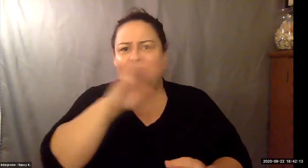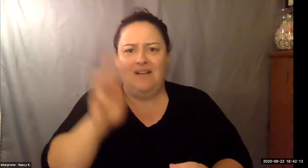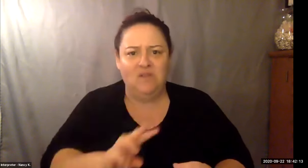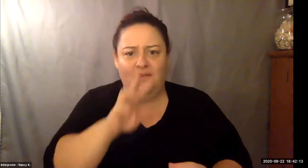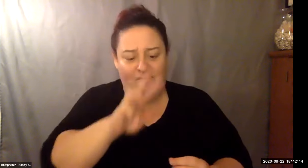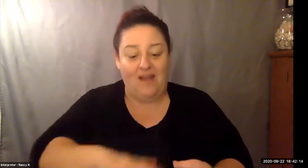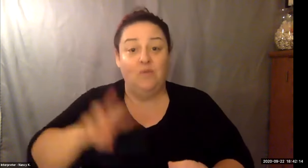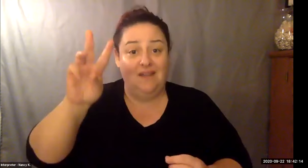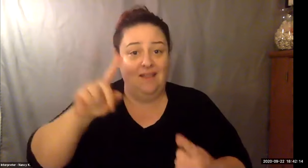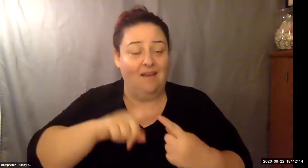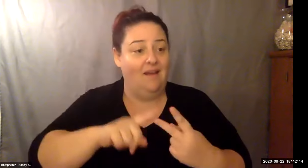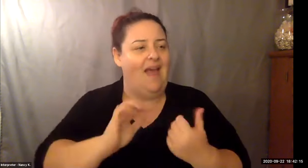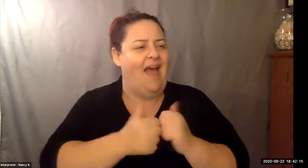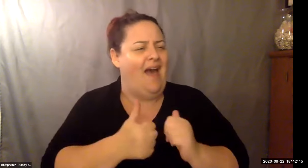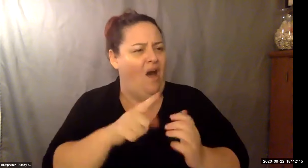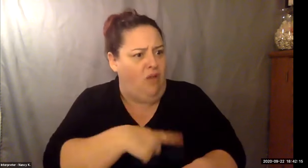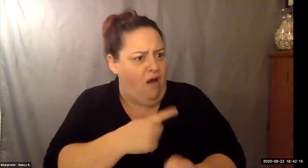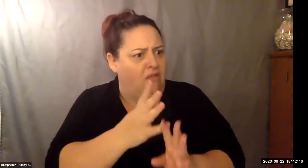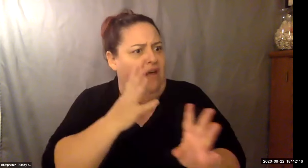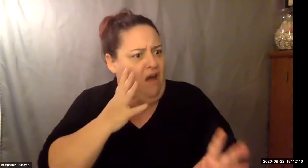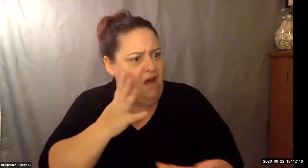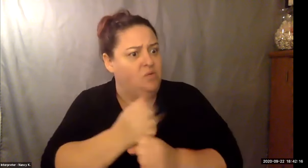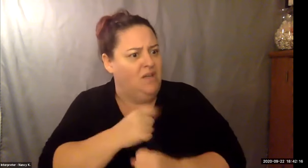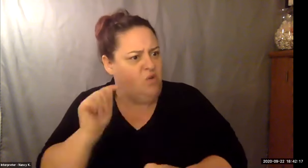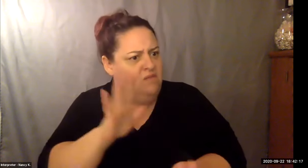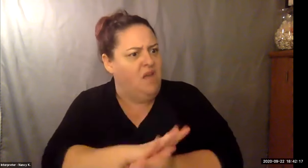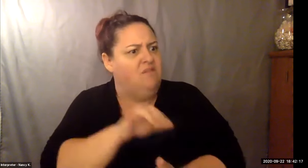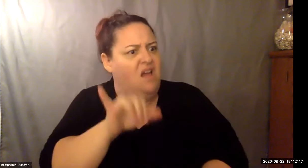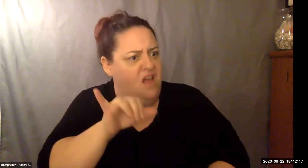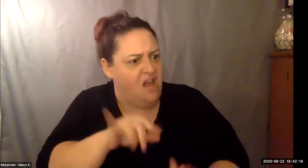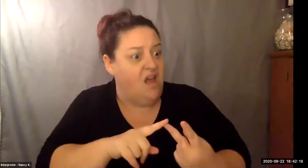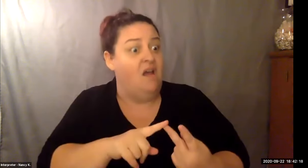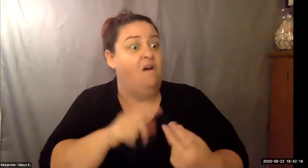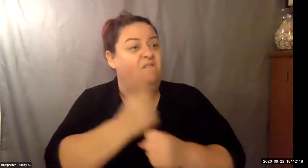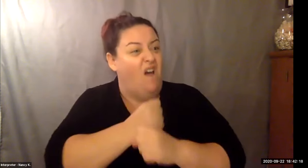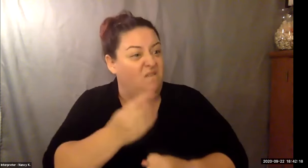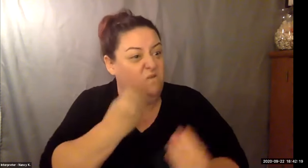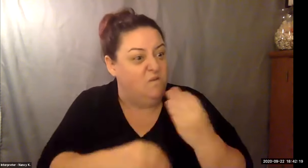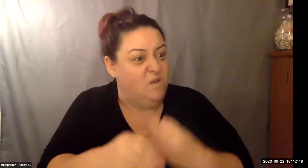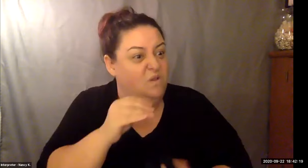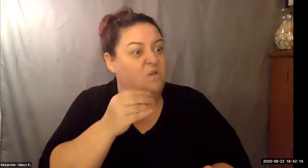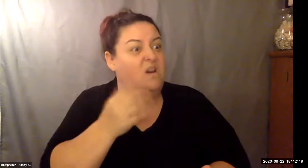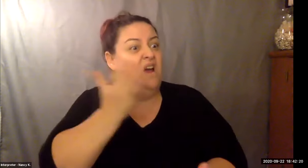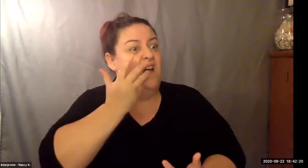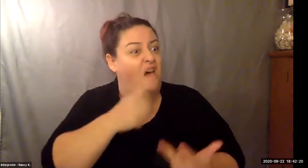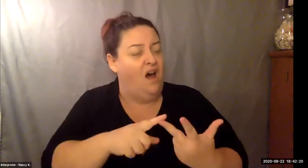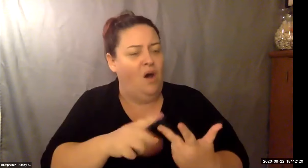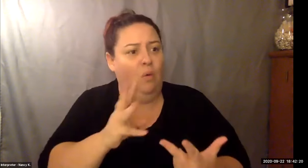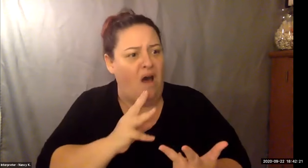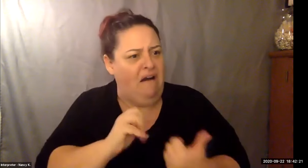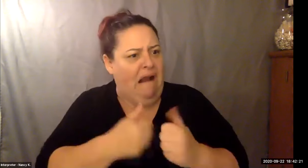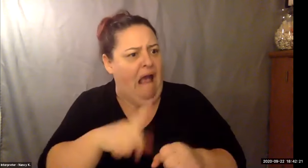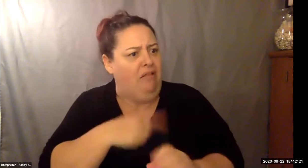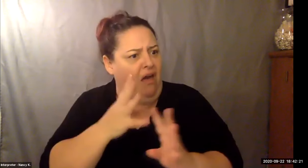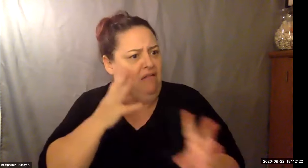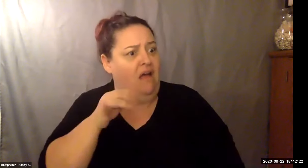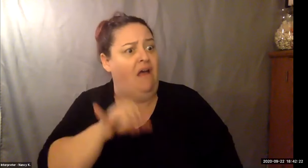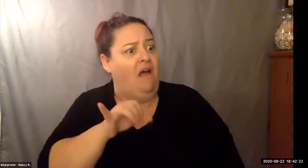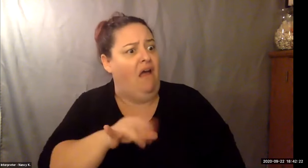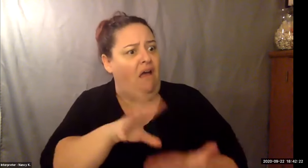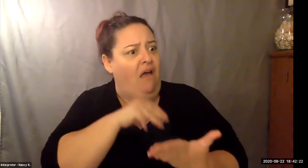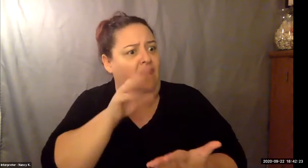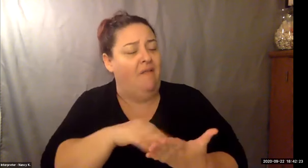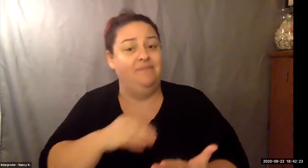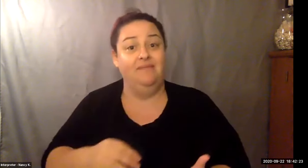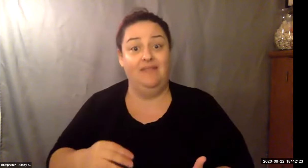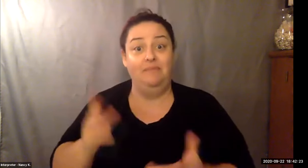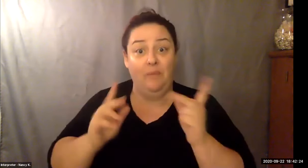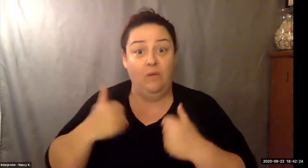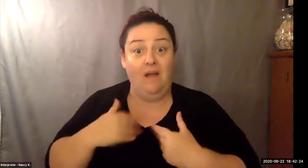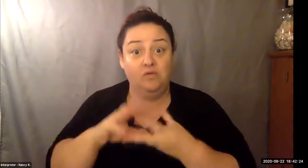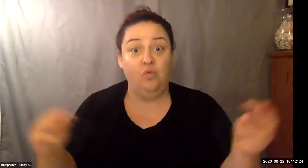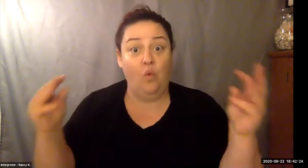Keith Wolling: When I say to a lot of the young, the young will say young scholars coming up, you know, 40s around the corner, you may laugh at that say, Well, I'm only 22 once you graduate college things go by very fast.